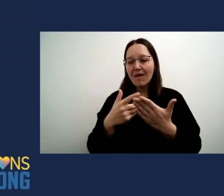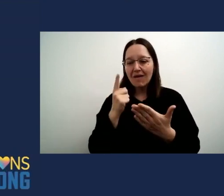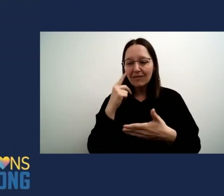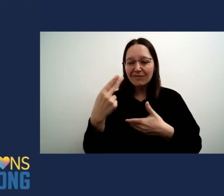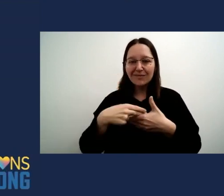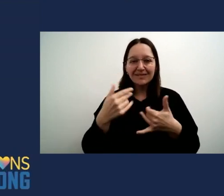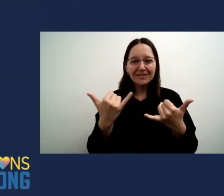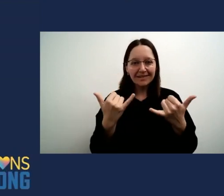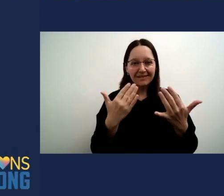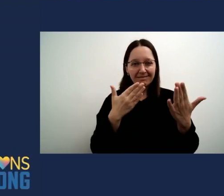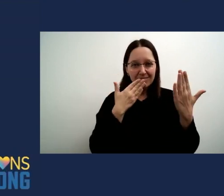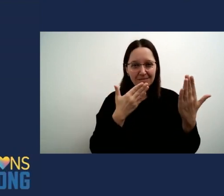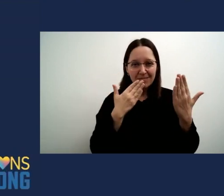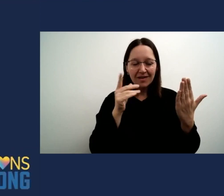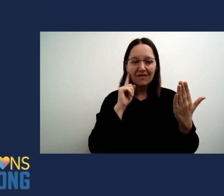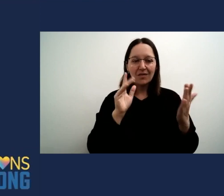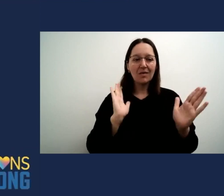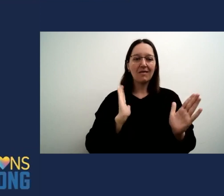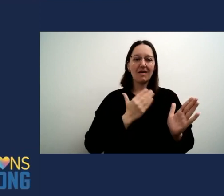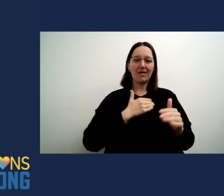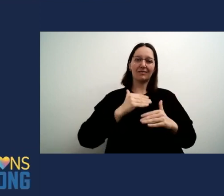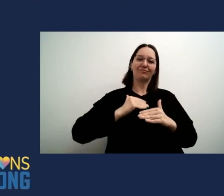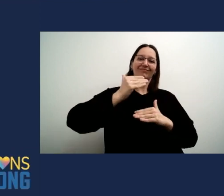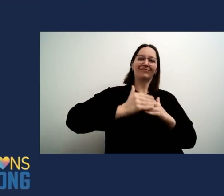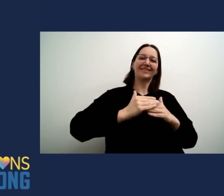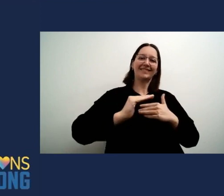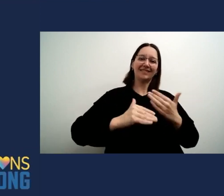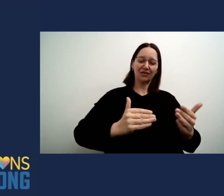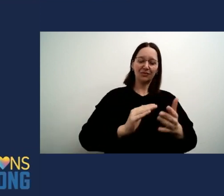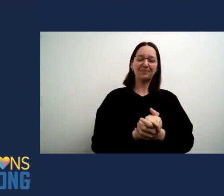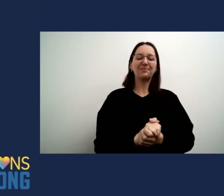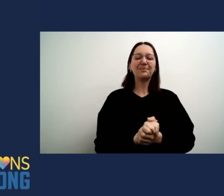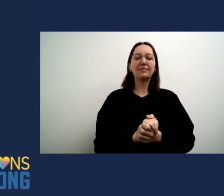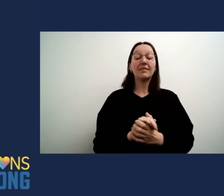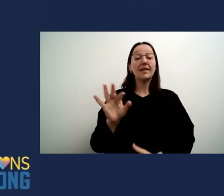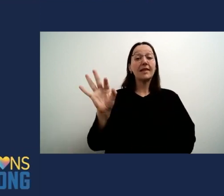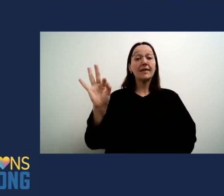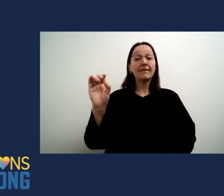focus on antisemitism. I want to encourage to you approach these